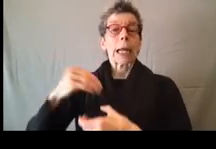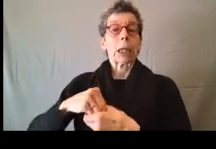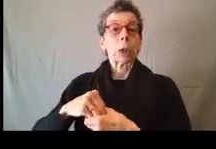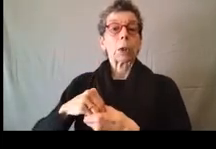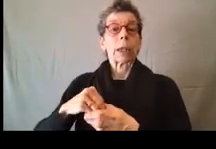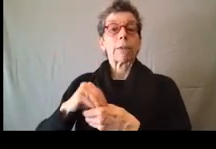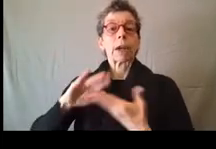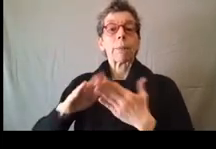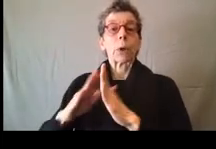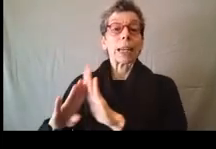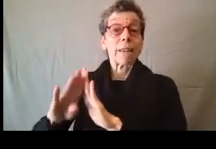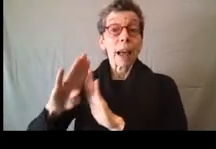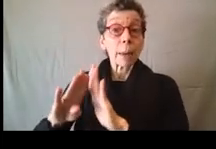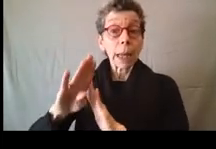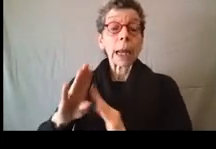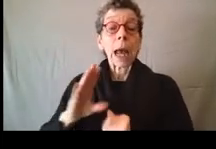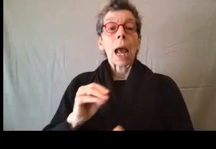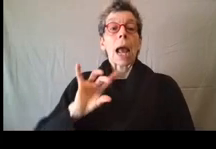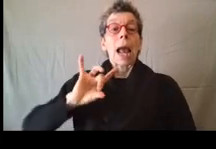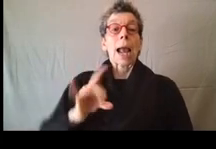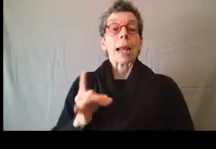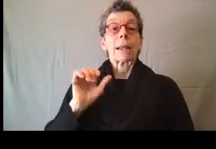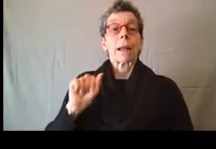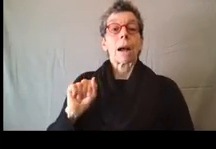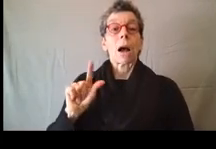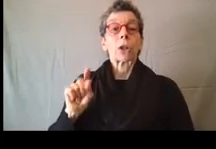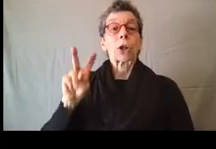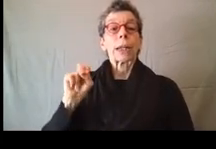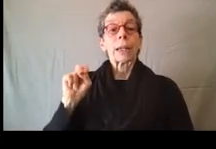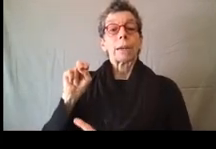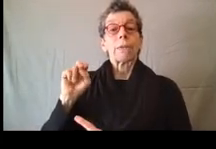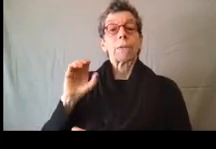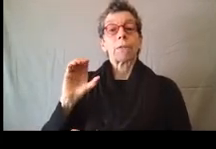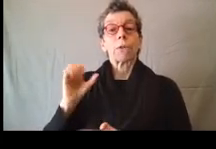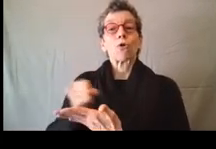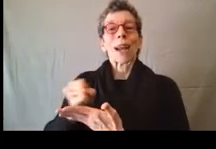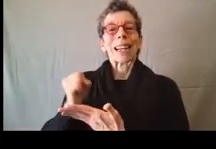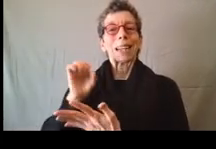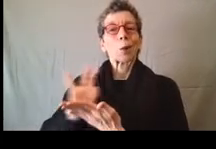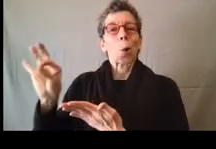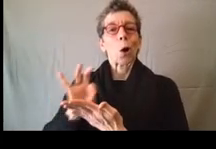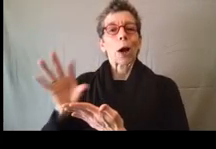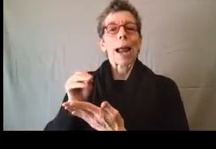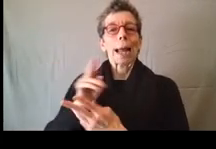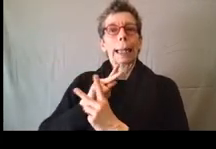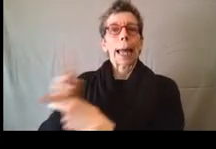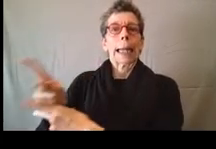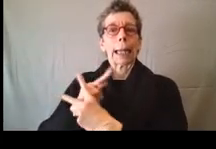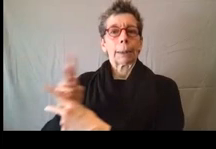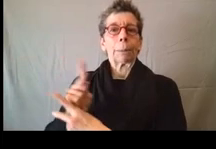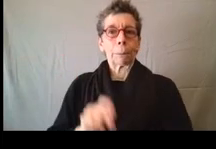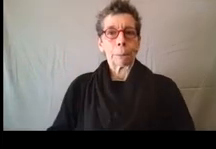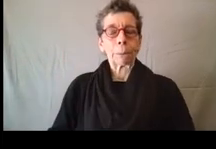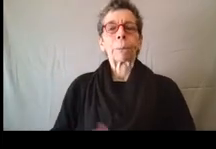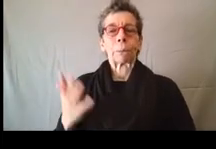And the final, 8, alternative credit scoring and lending. Next slide, please. Developing